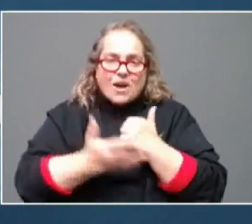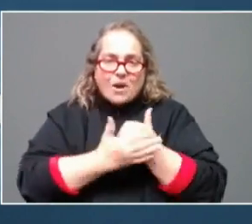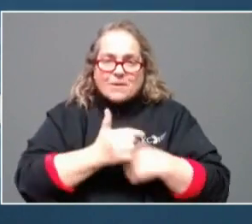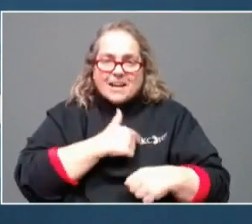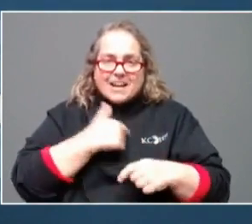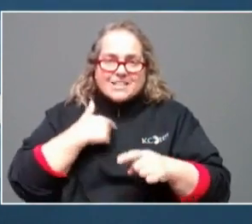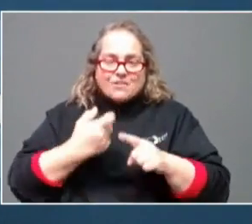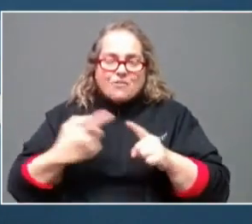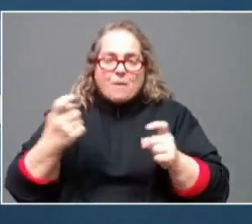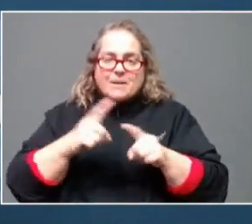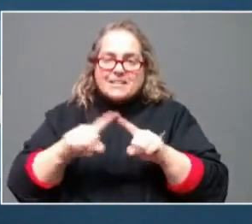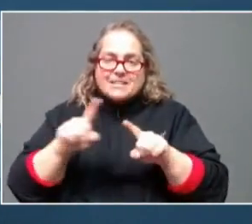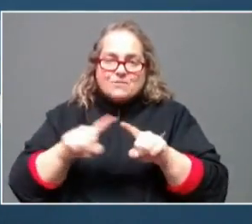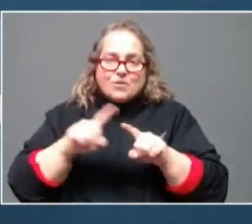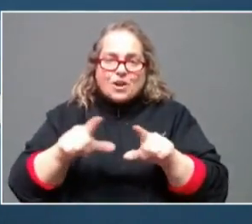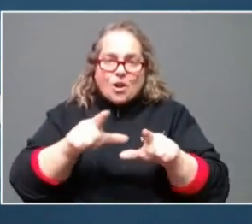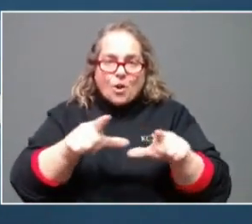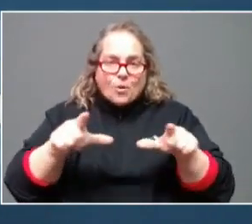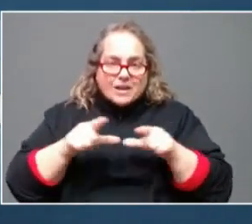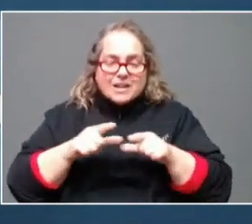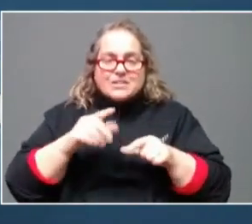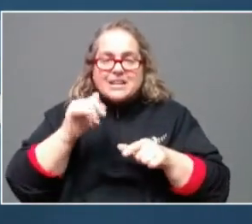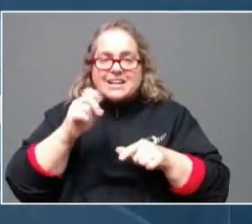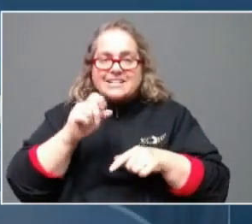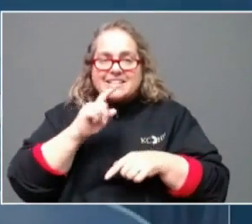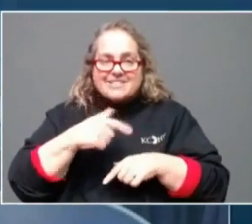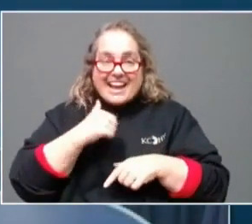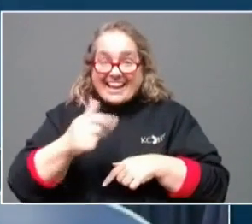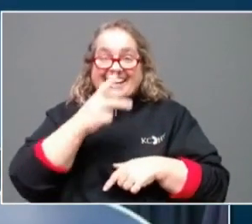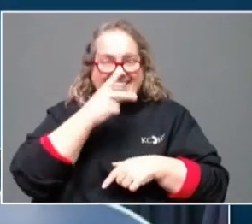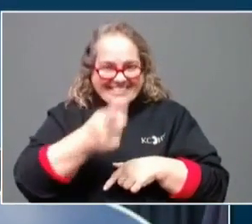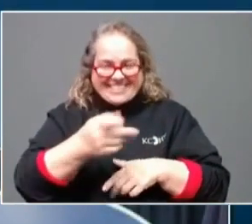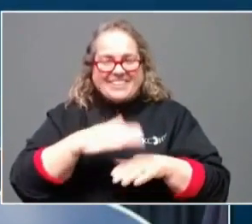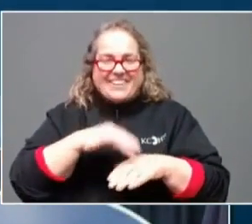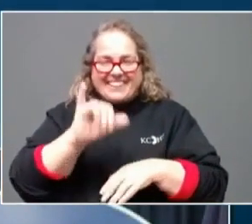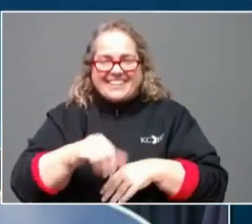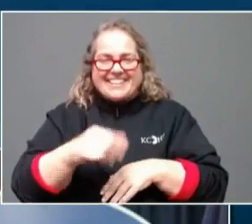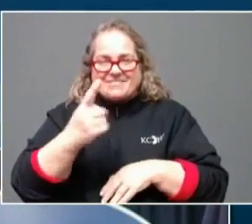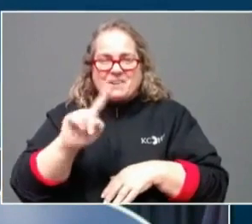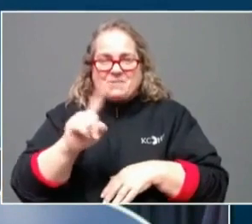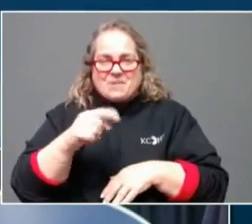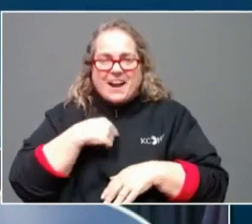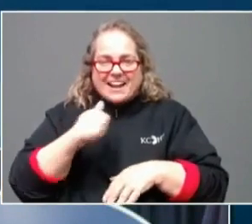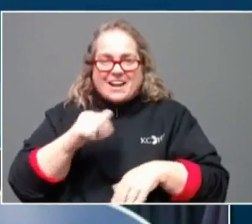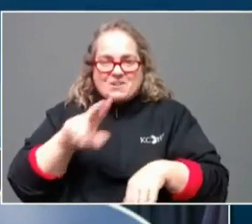locations. It's actually, I can see you on this one when I normally uh cannot